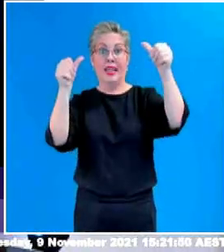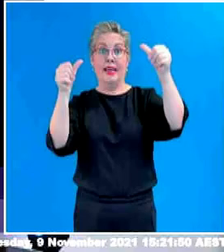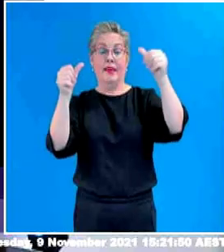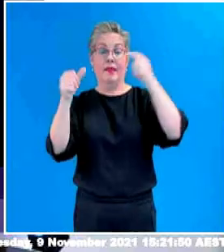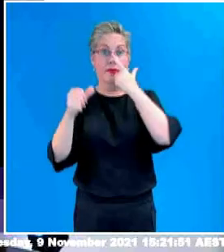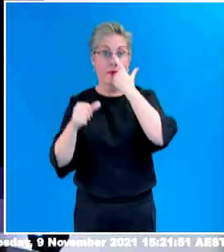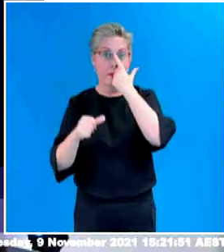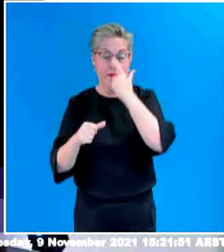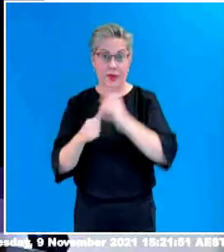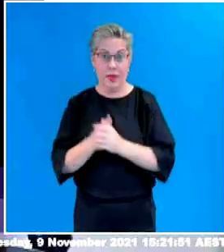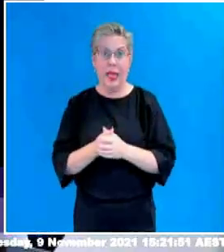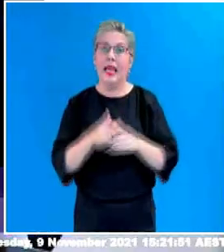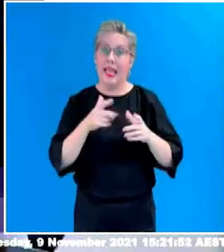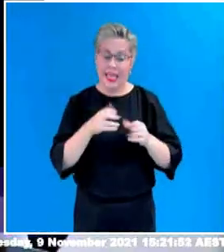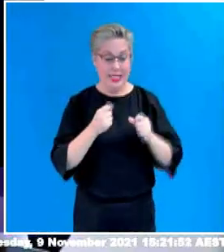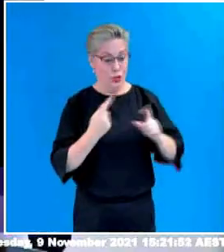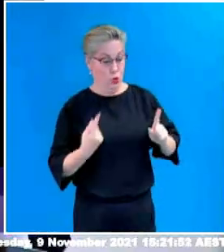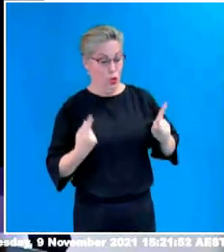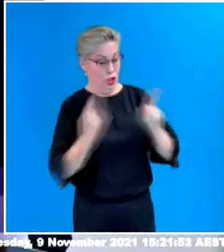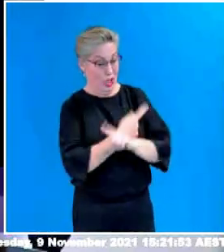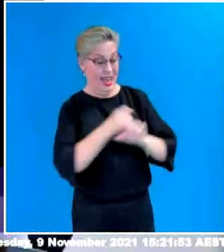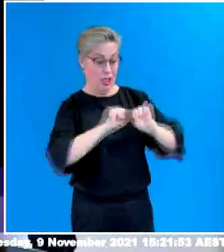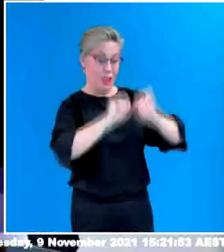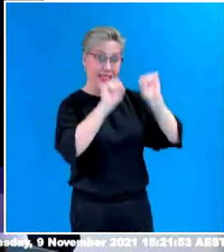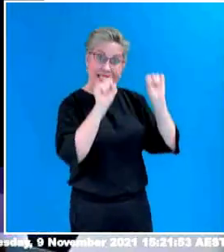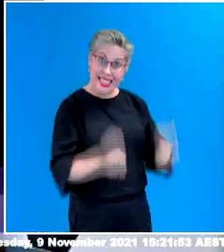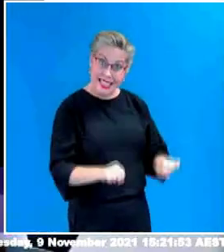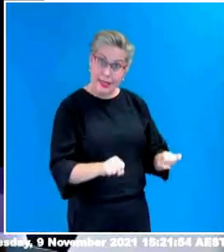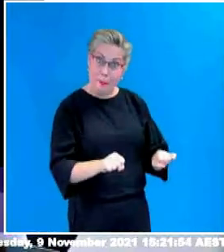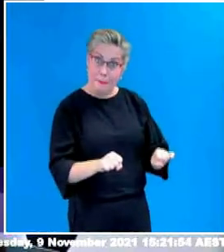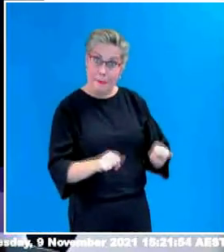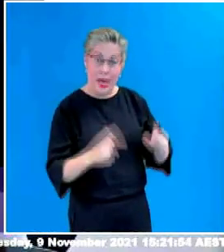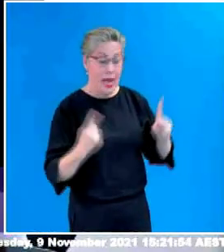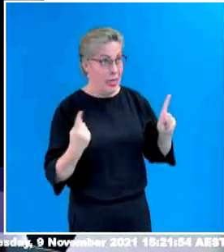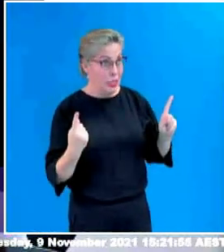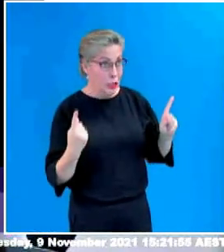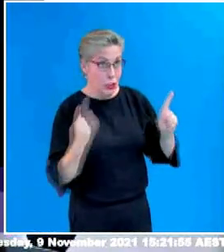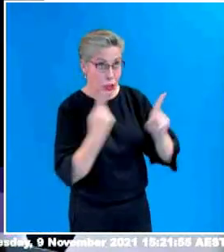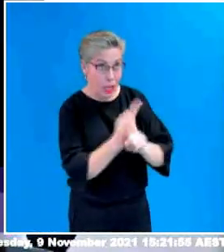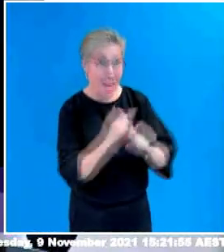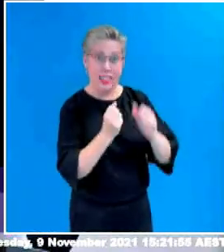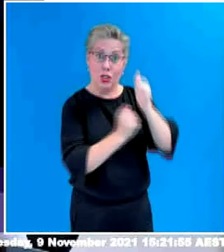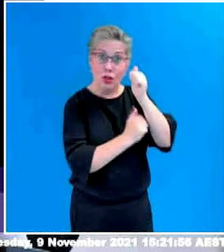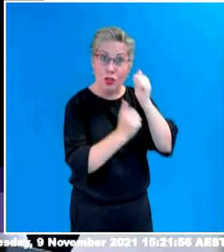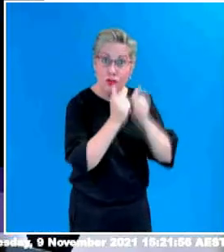is about changing the structures and systems around the person, rather than